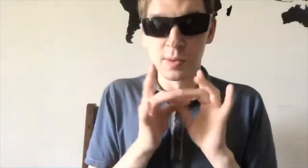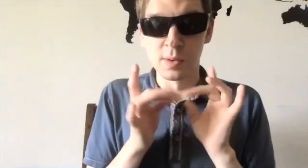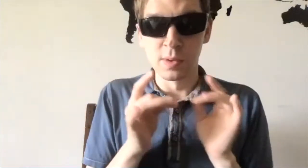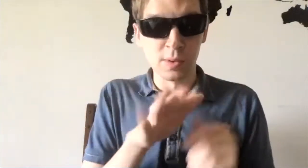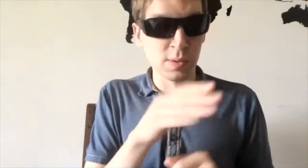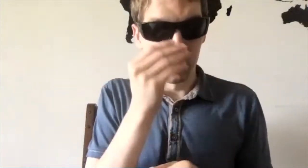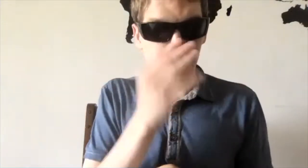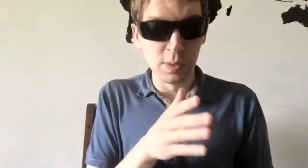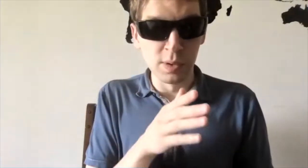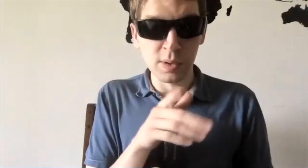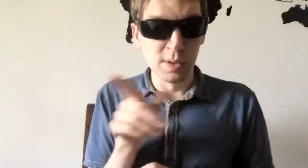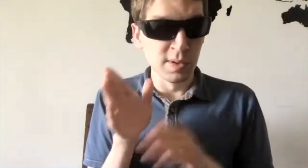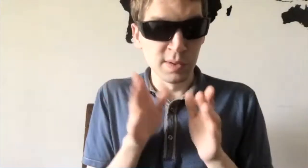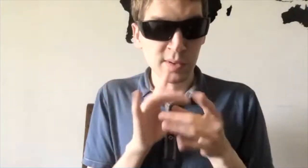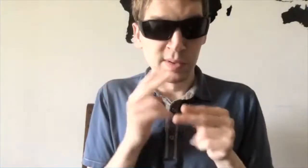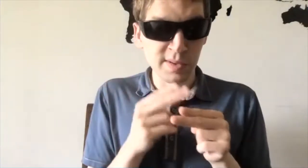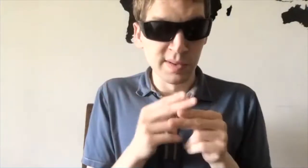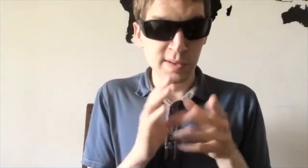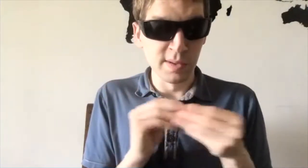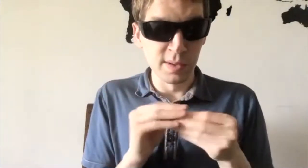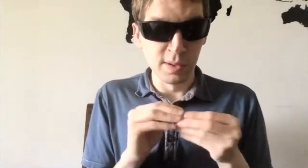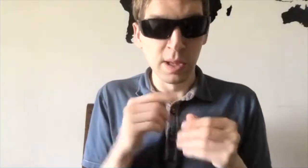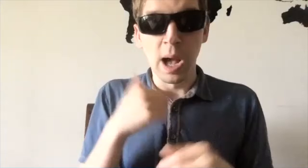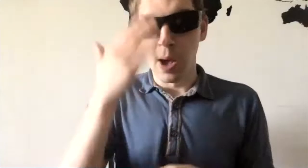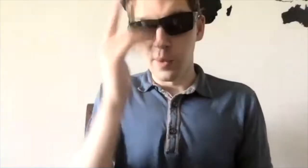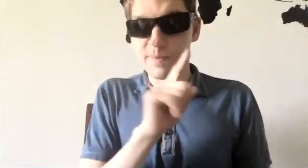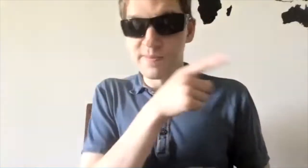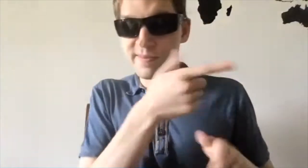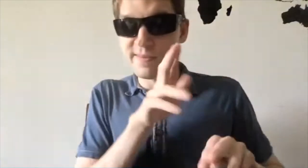If you are copy signing someone making sure you're identifying this person is talking,